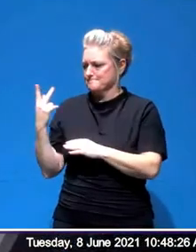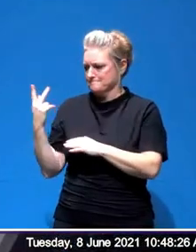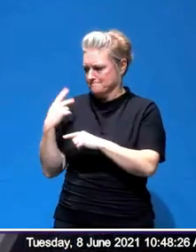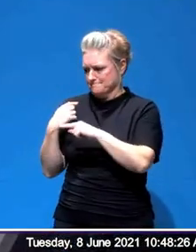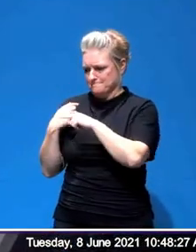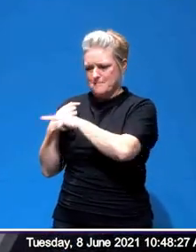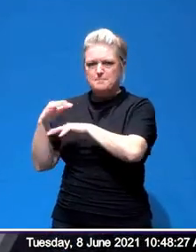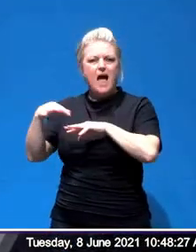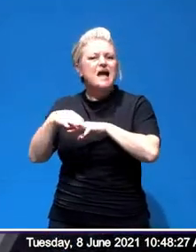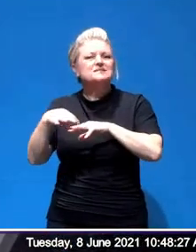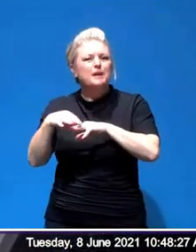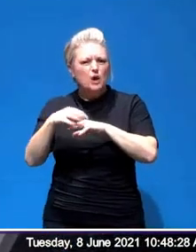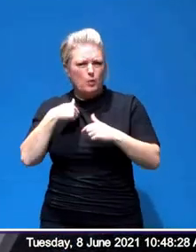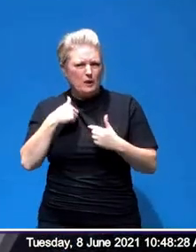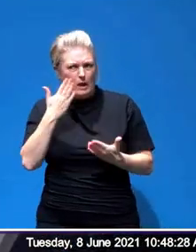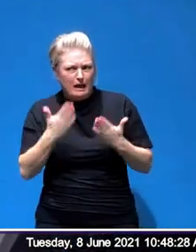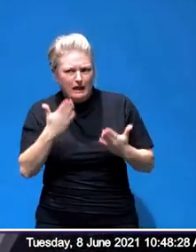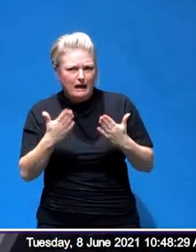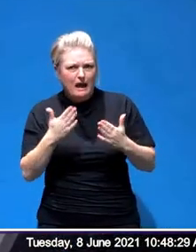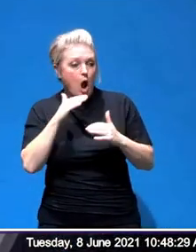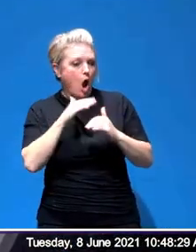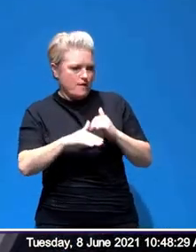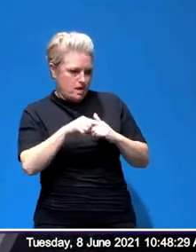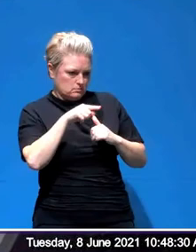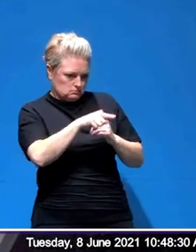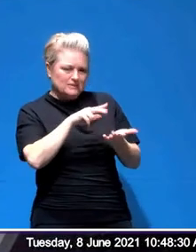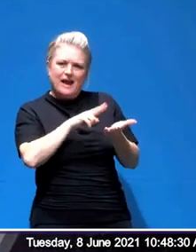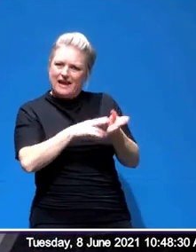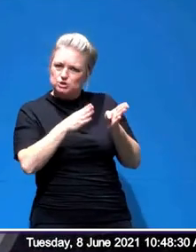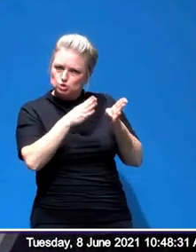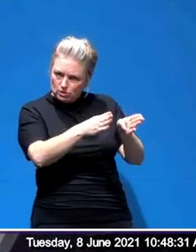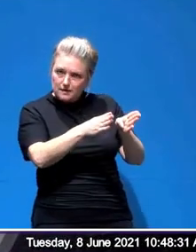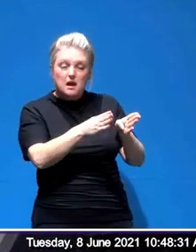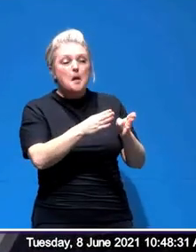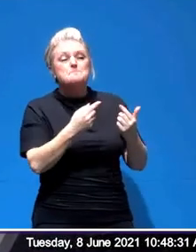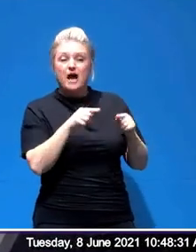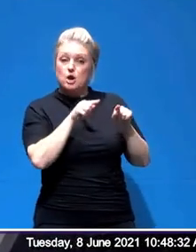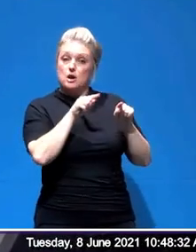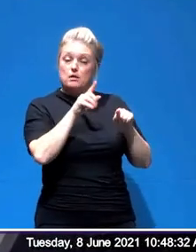to N Street but we trusted ABM and ABN who were on shift.